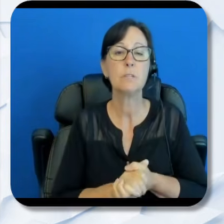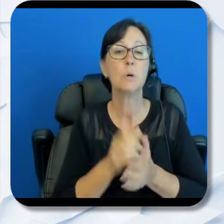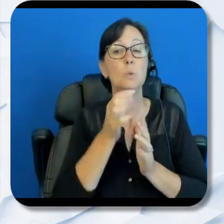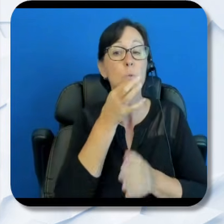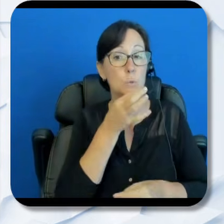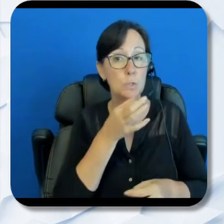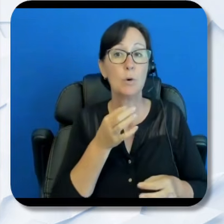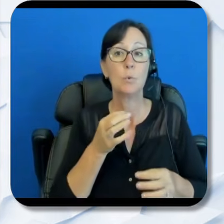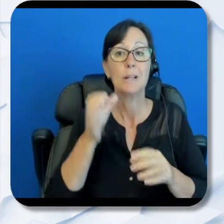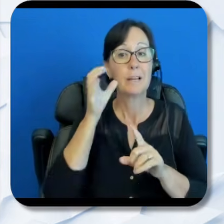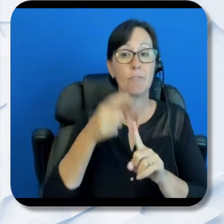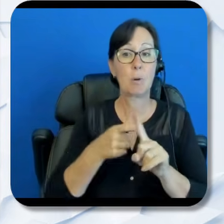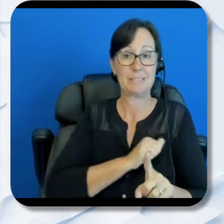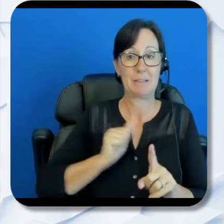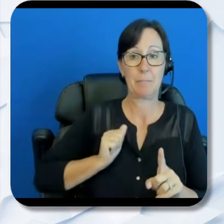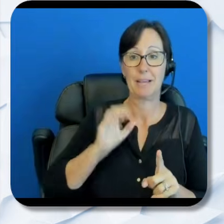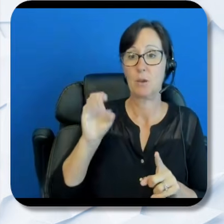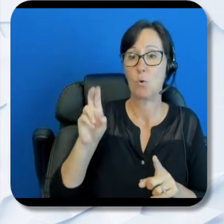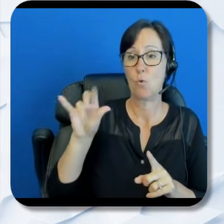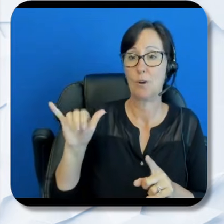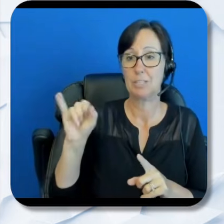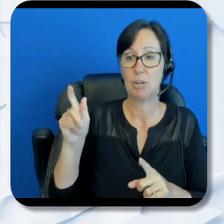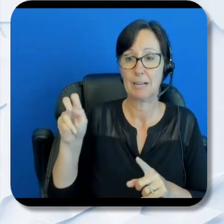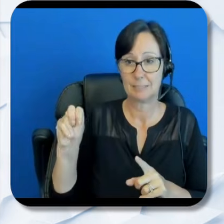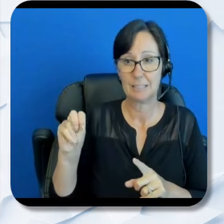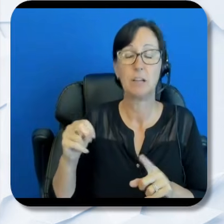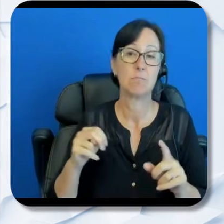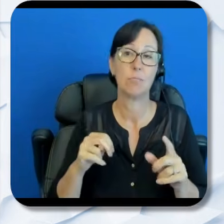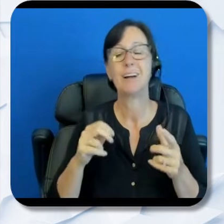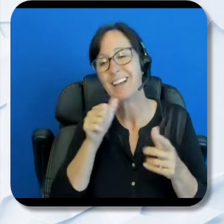from Assemblymember Corey Jackson. We're grateful that while he's not here today.